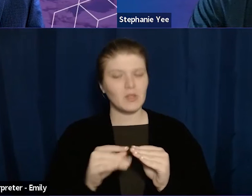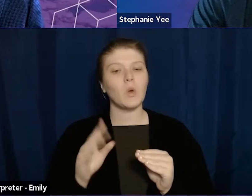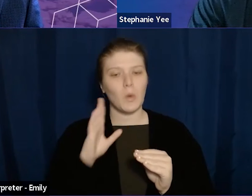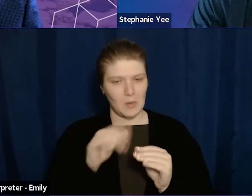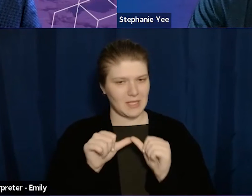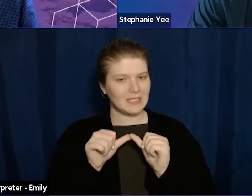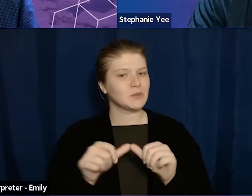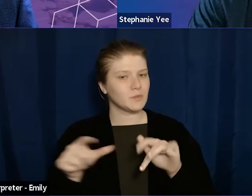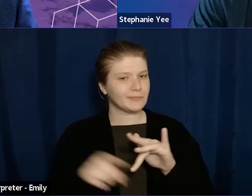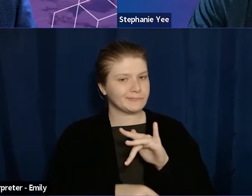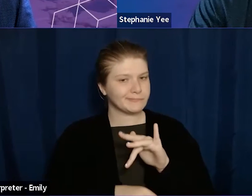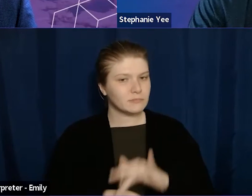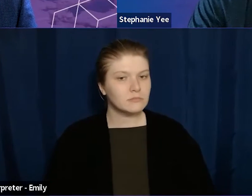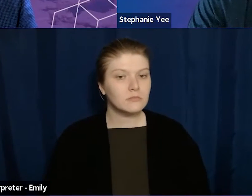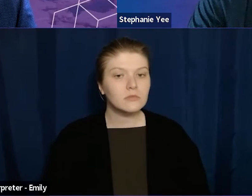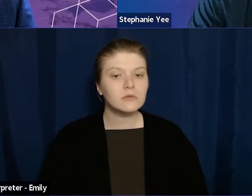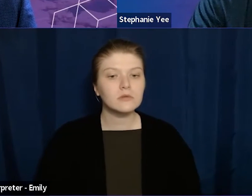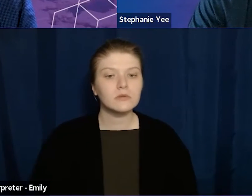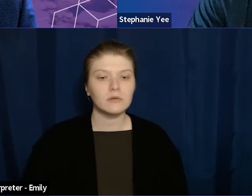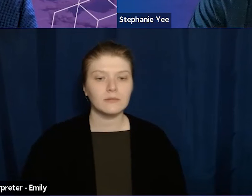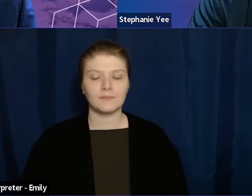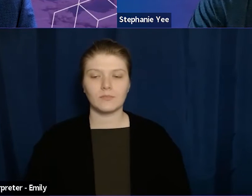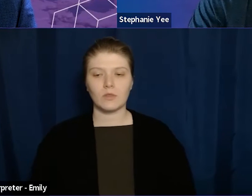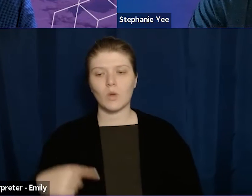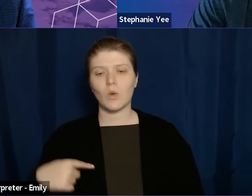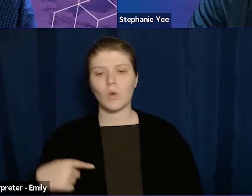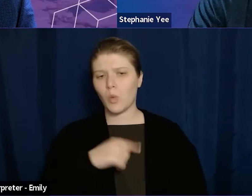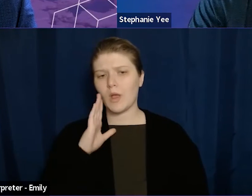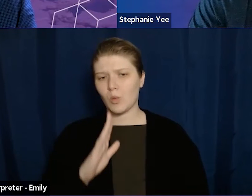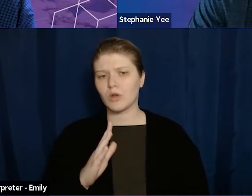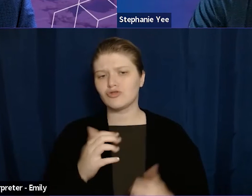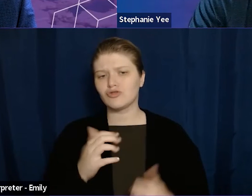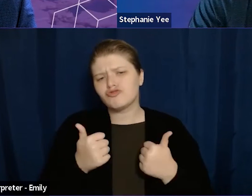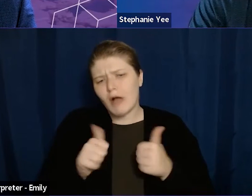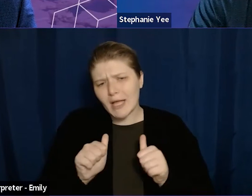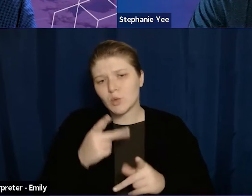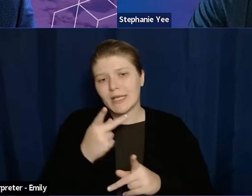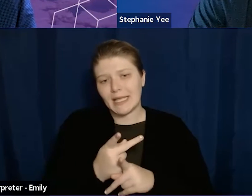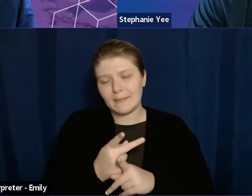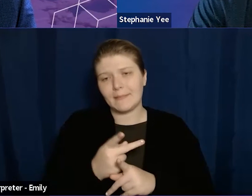We're going to try I would like to try and keep these, a lot of these questions,